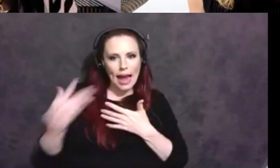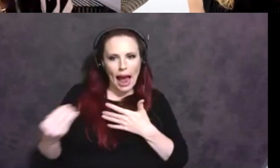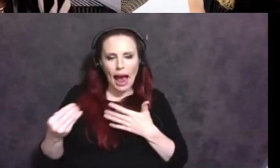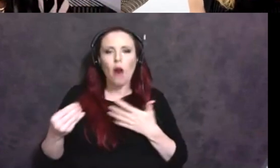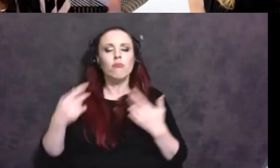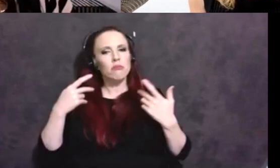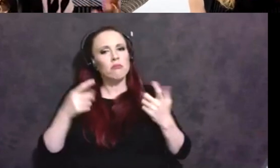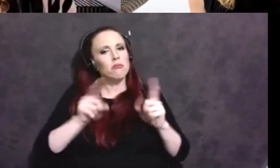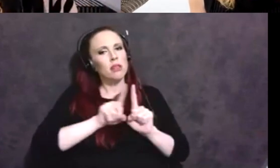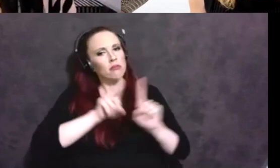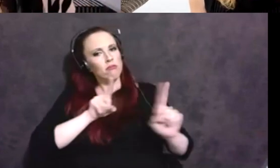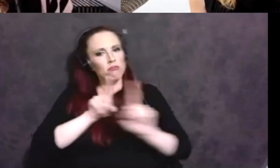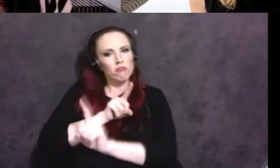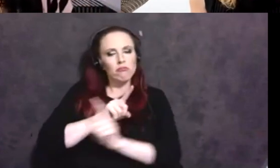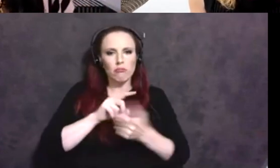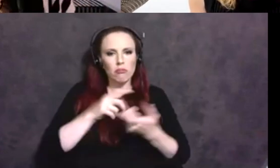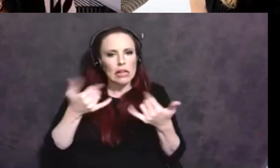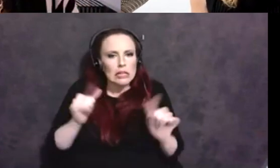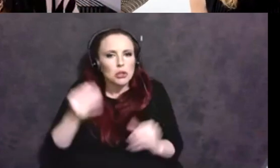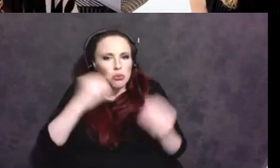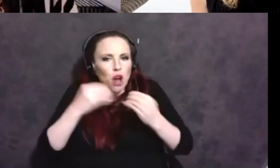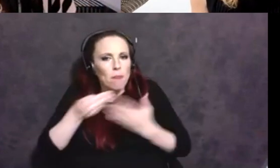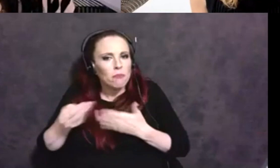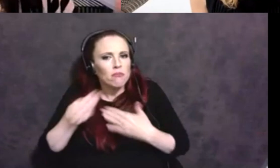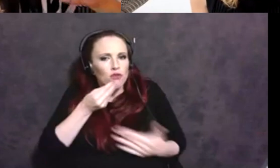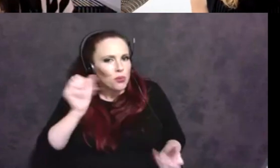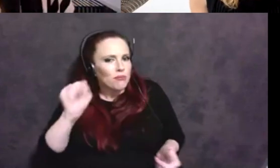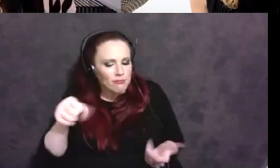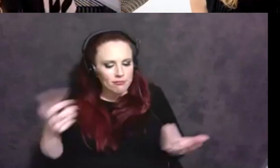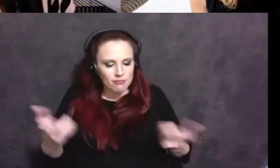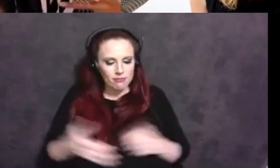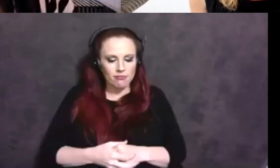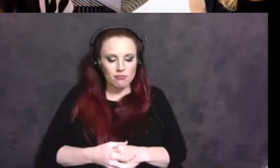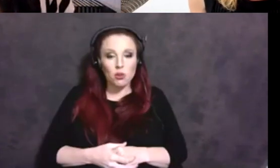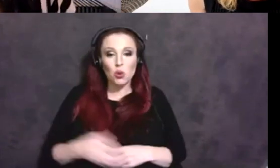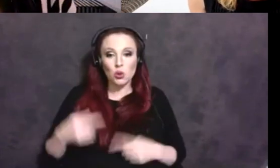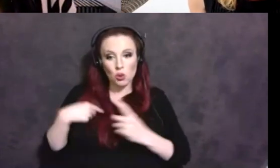inclusive, a few months back, I went grocery shopping for the first time I felt like I